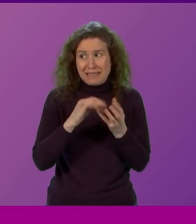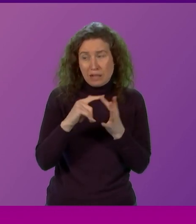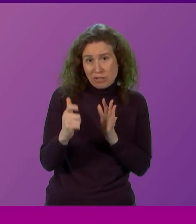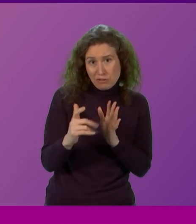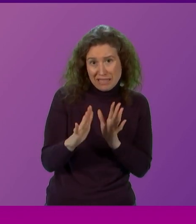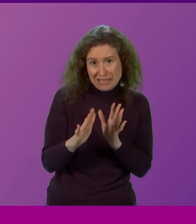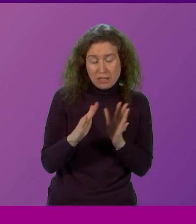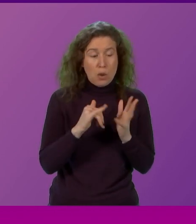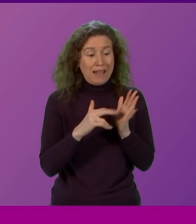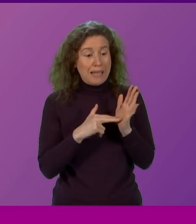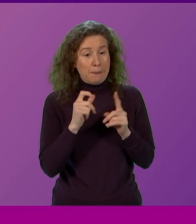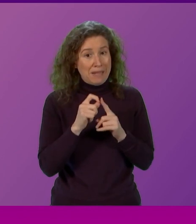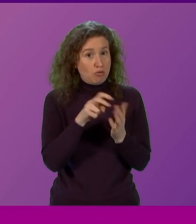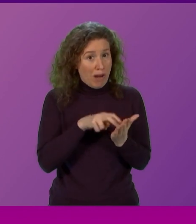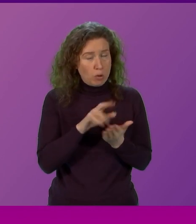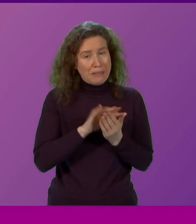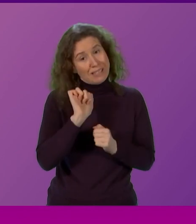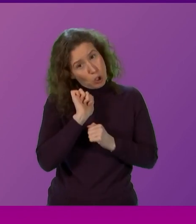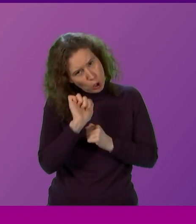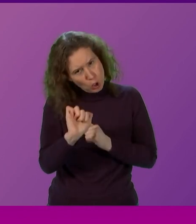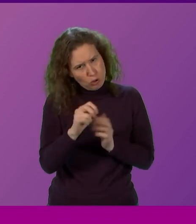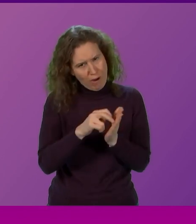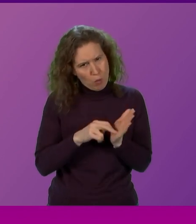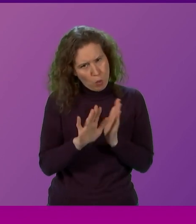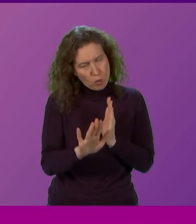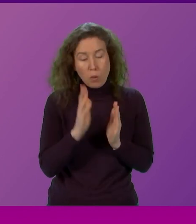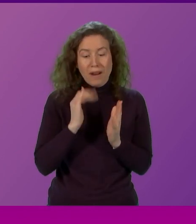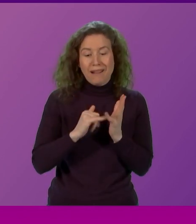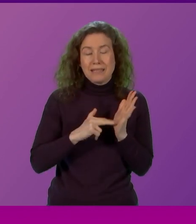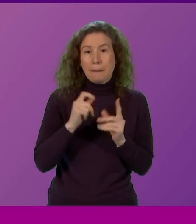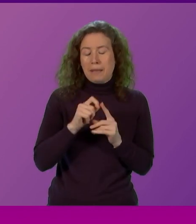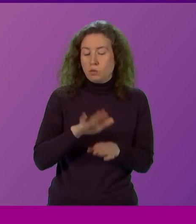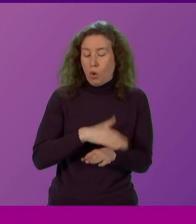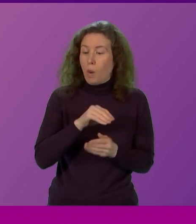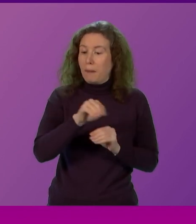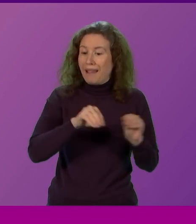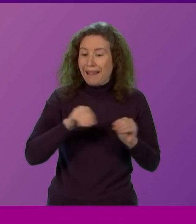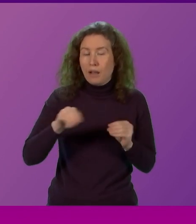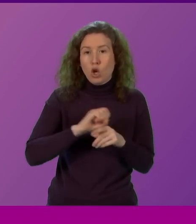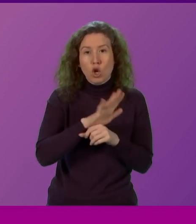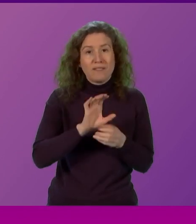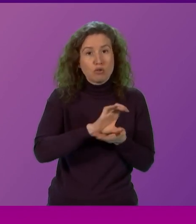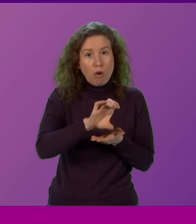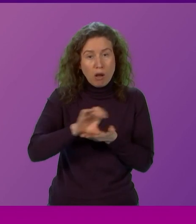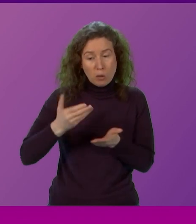The SNP’s record is Kate Forbes’s record. When the SNP Government was slow in paying out Covid grants to businesses, Kate Forbes